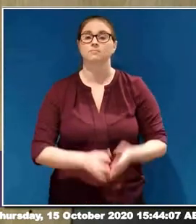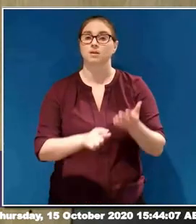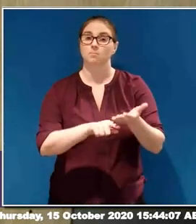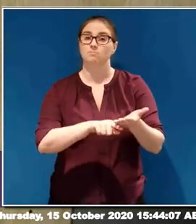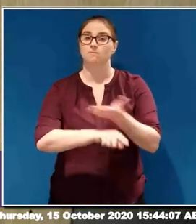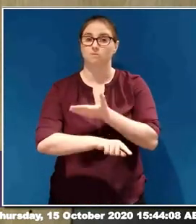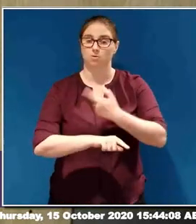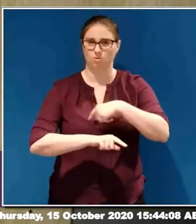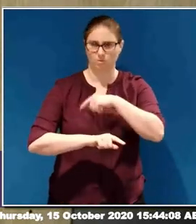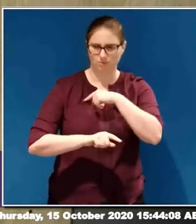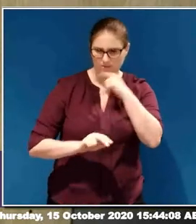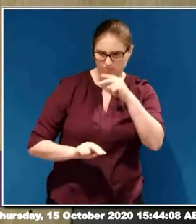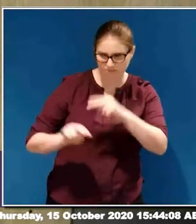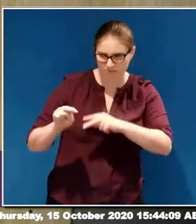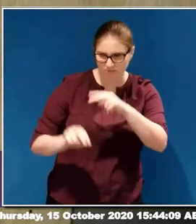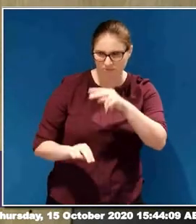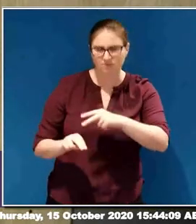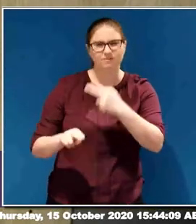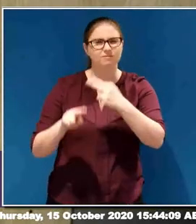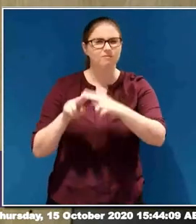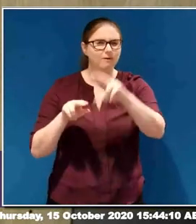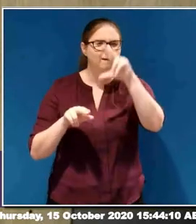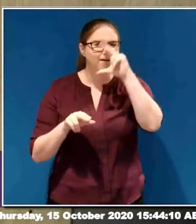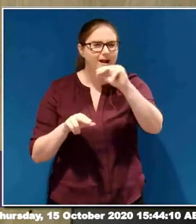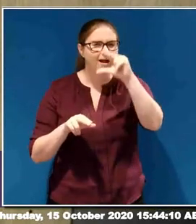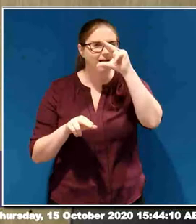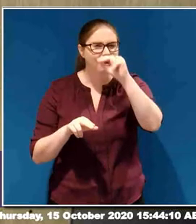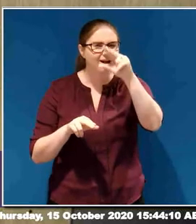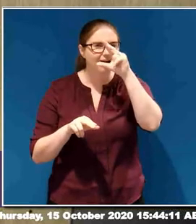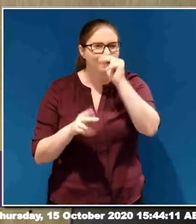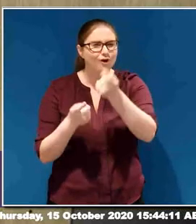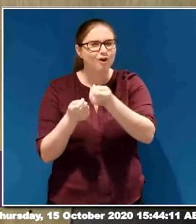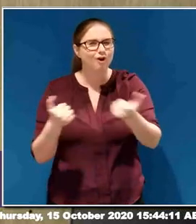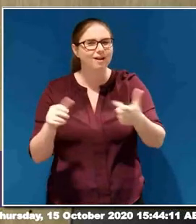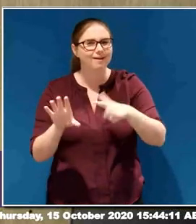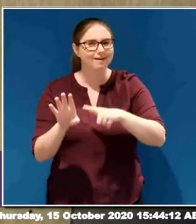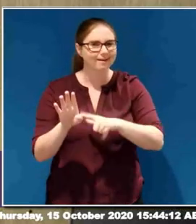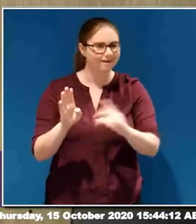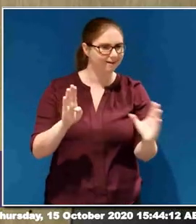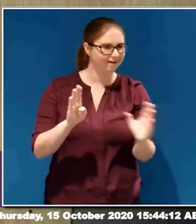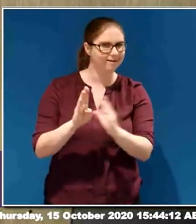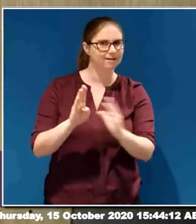And actually the Chair the other day pointed out that we don't hold